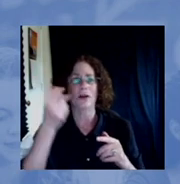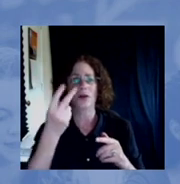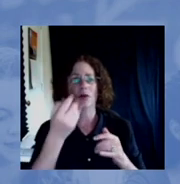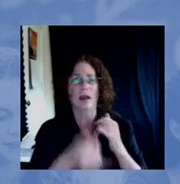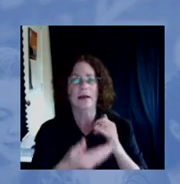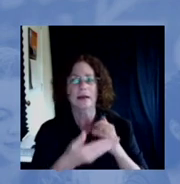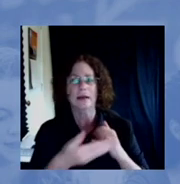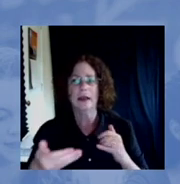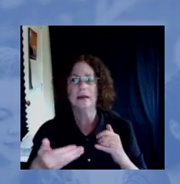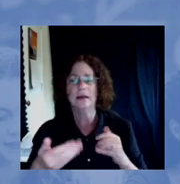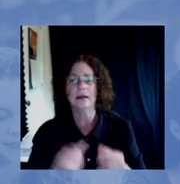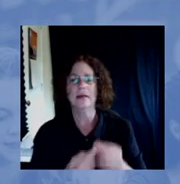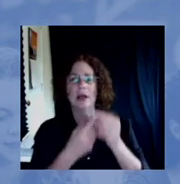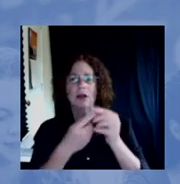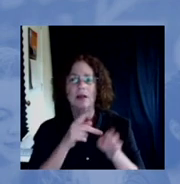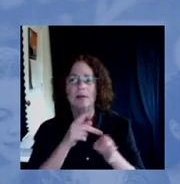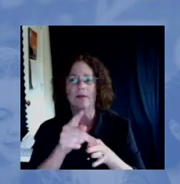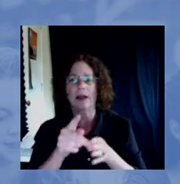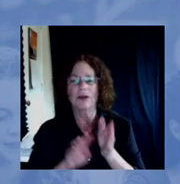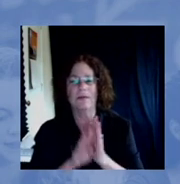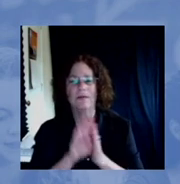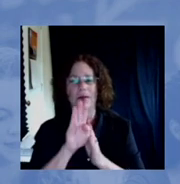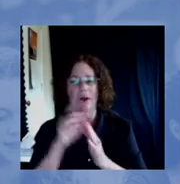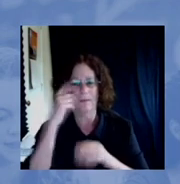SPECIALIZED PROFESSIONAL DEVELOPMENT FOR OUR WORKFORCE BEGINNING WITH OUR TEACHERS BUT